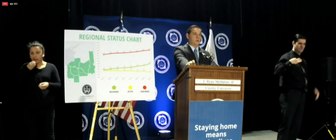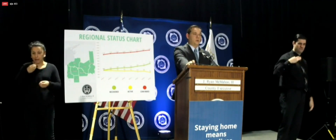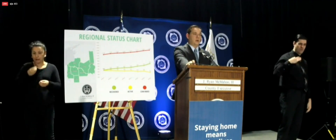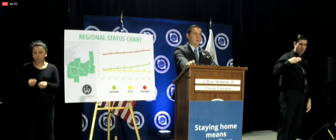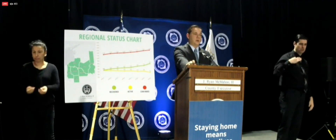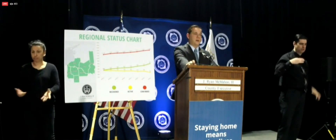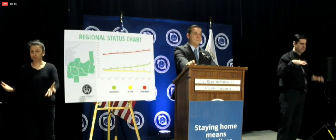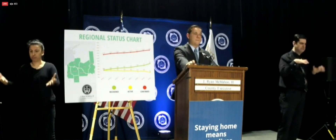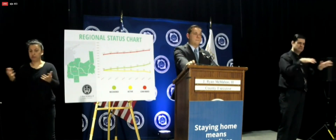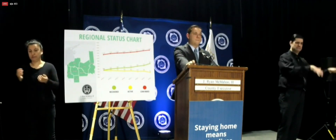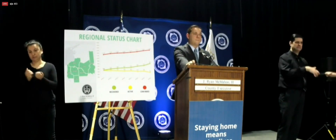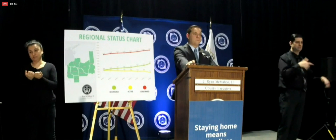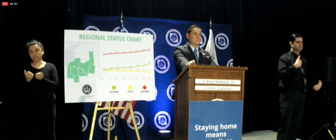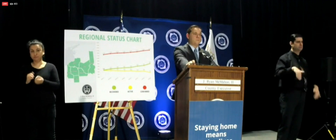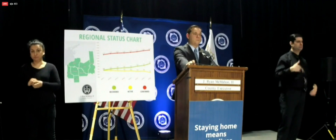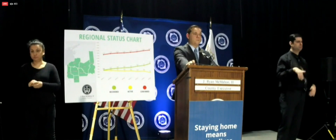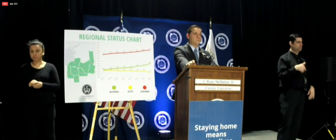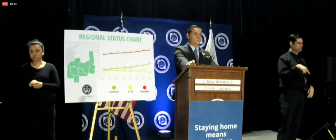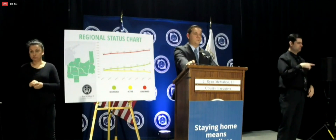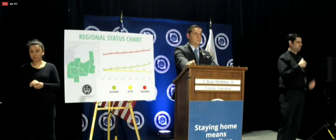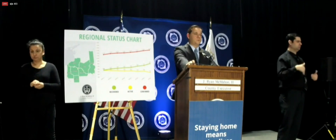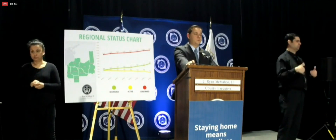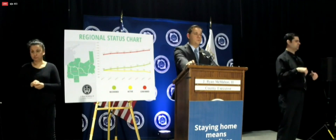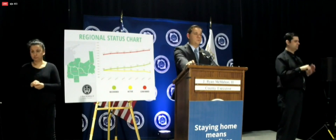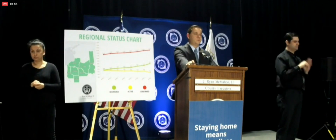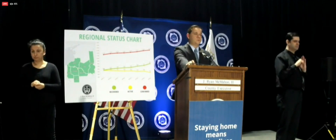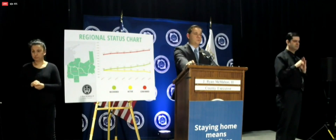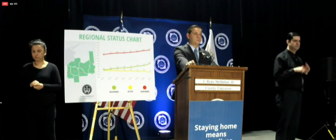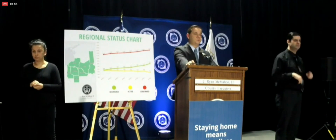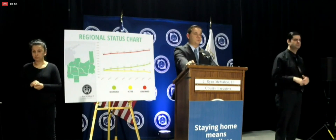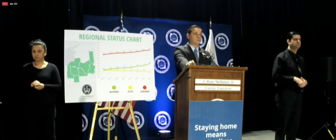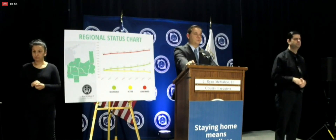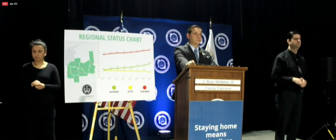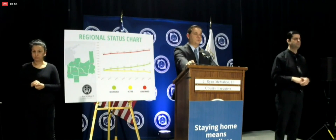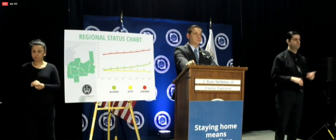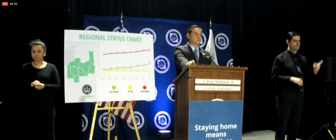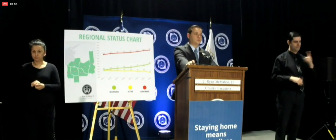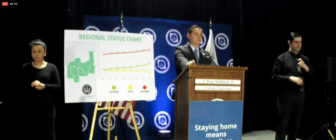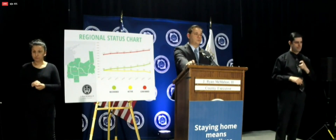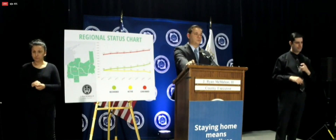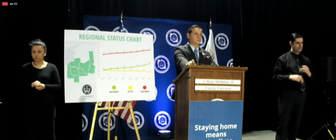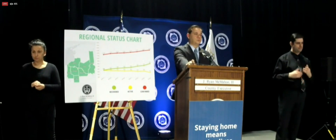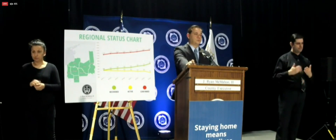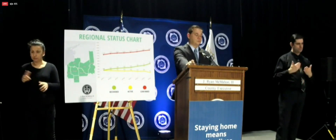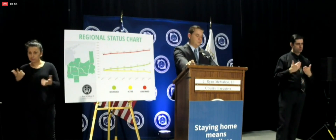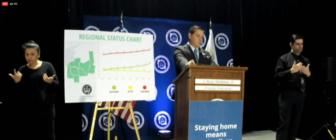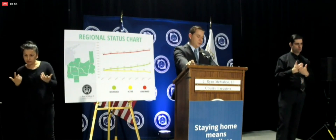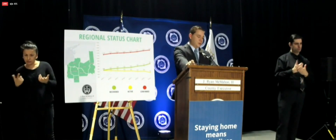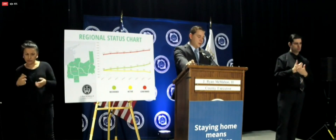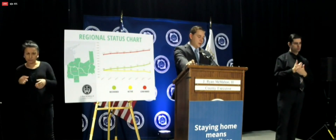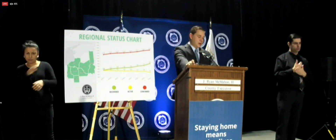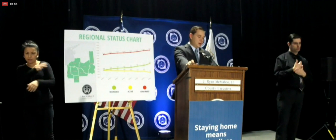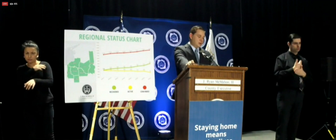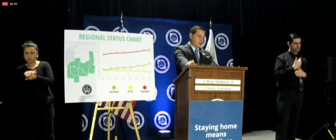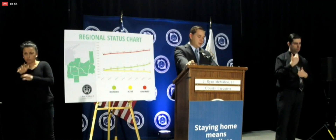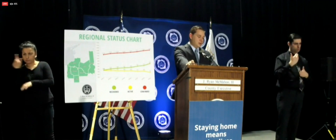AND OUR ARMY OF VOLUNTEERS AND COUNTY WORKERS, HAVE BEEN DOING REALLY WELL WITH THAT. IS THERE A NEW NEED THAT YOU HAVE IDENTIFIED WHERE PEOPLE WHO WANT TO HELP OUT CAN STEP UP IN